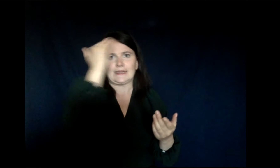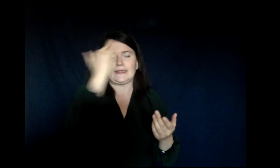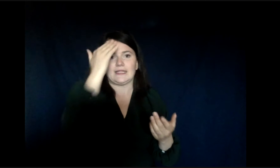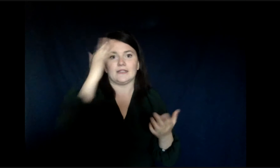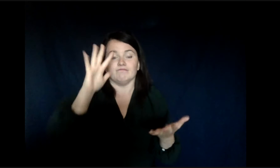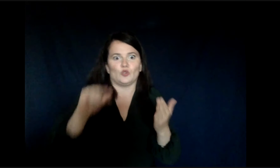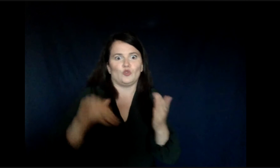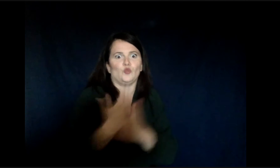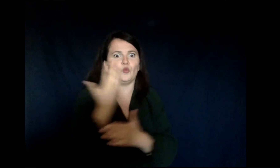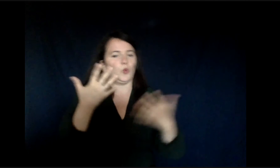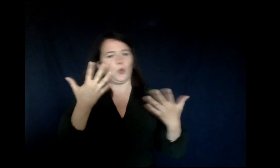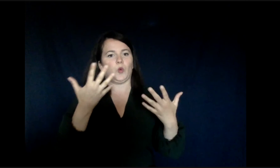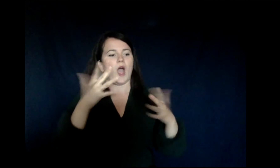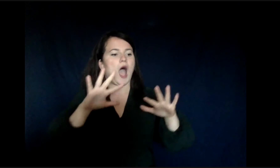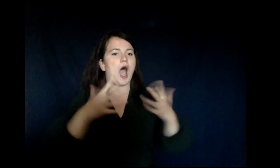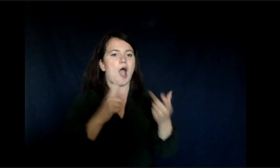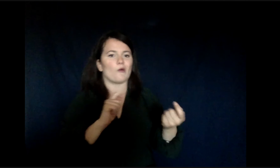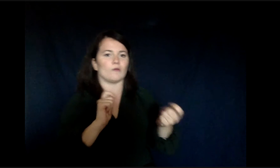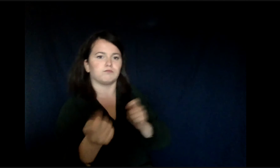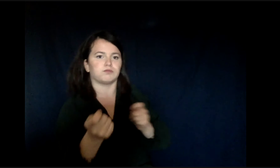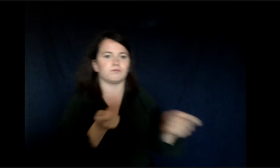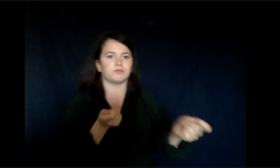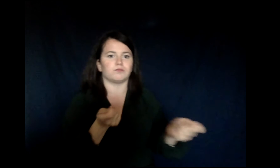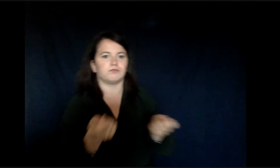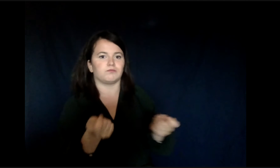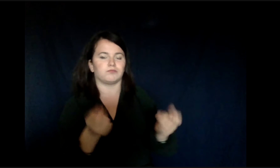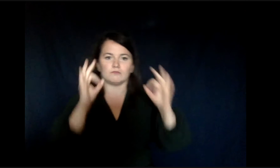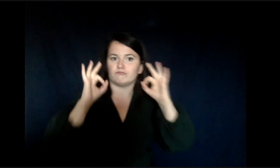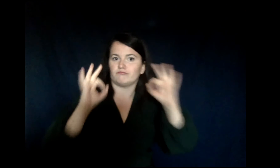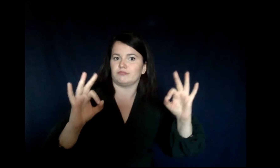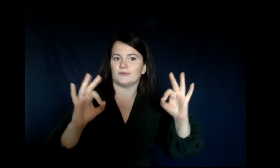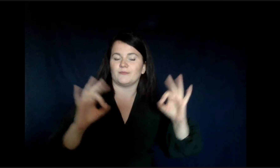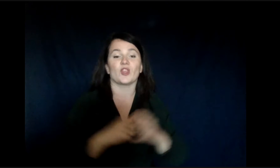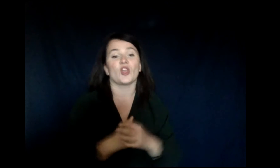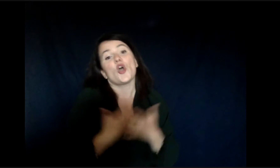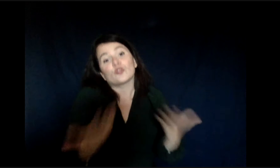For all these aspects of course, funding will be key factors.